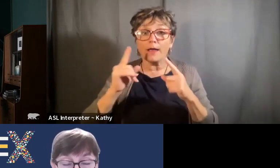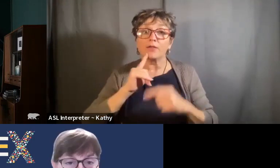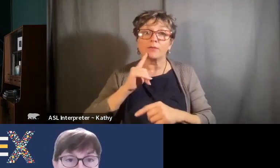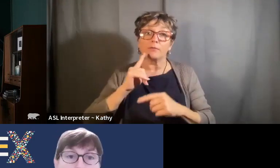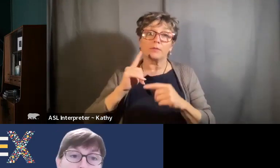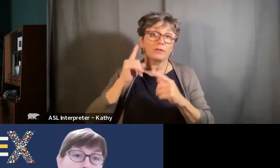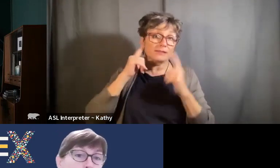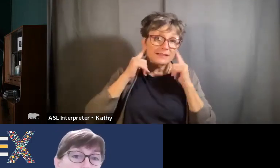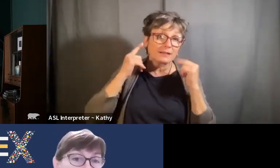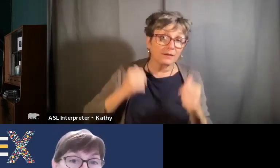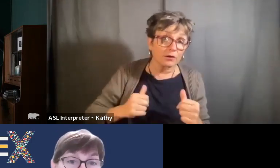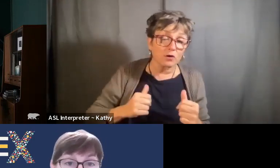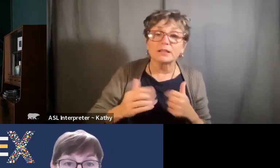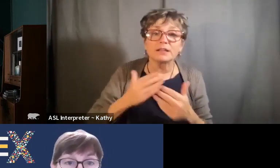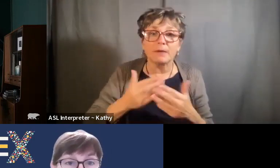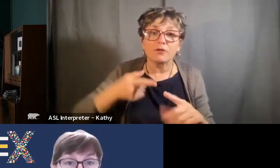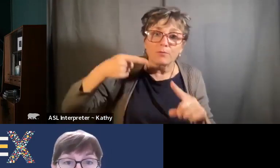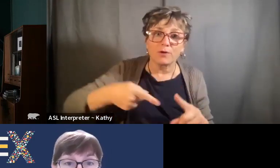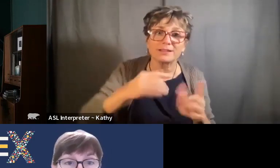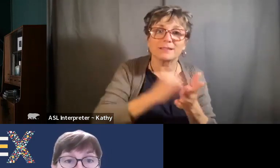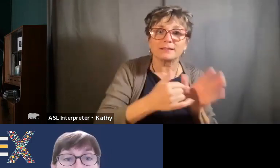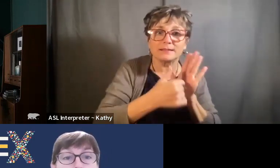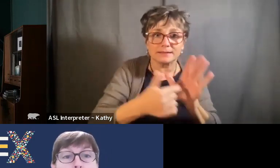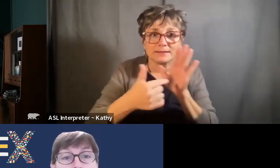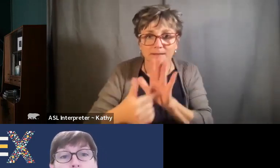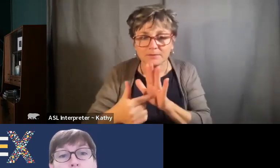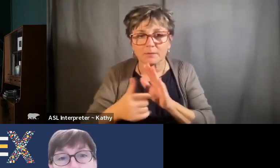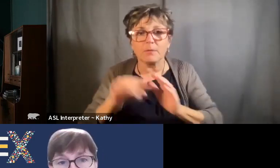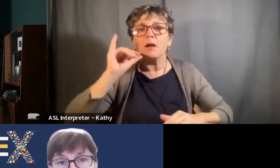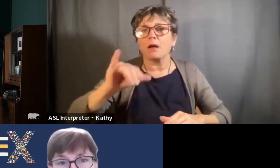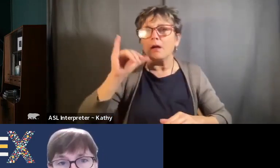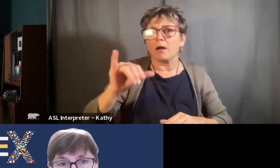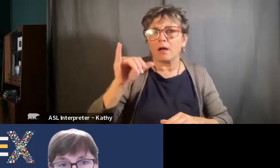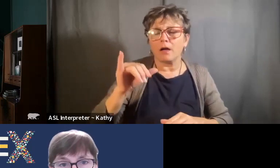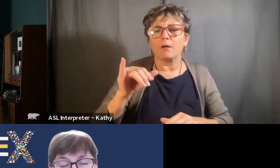life and that could then lead to recruitment of certain people to answer more specific surveys